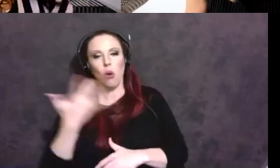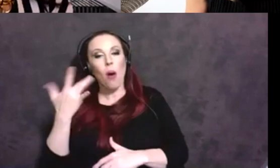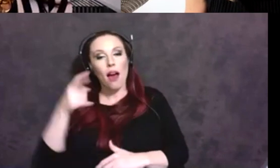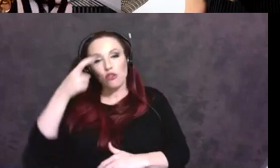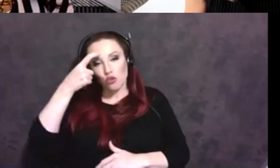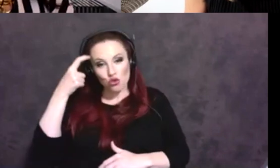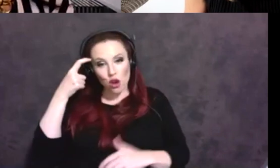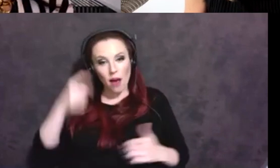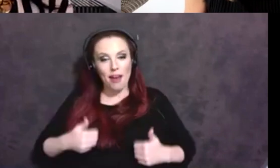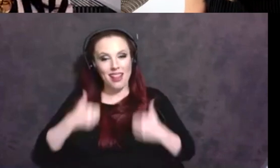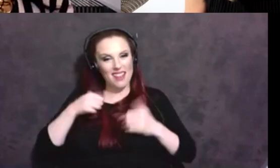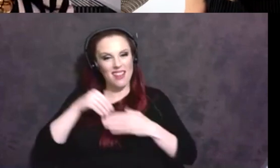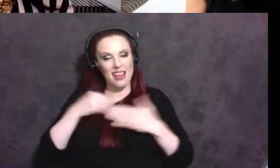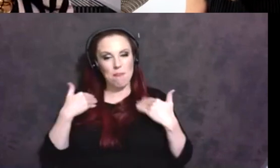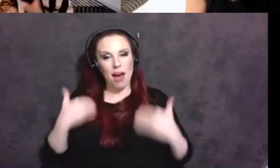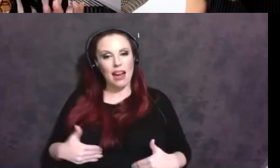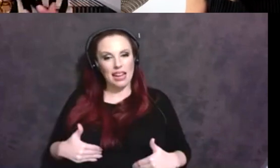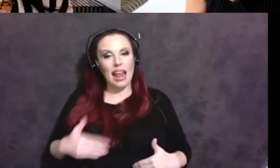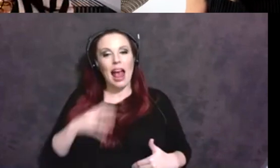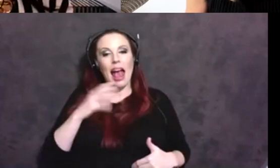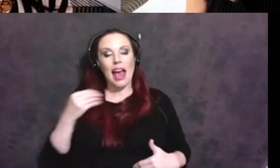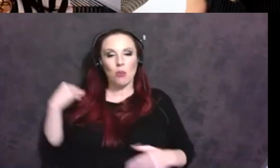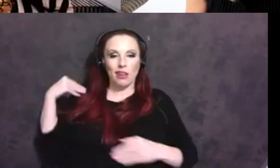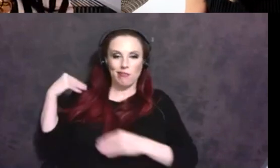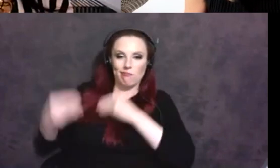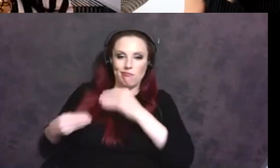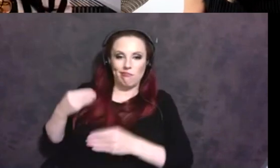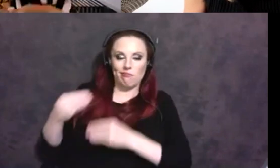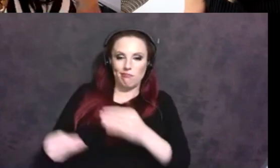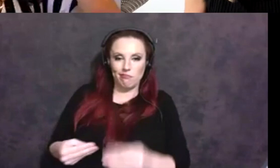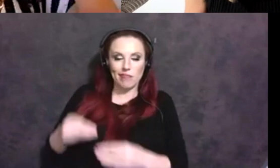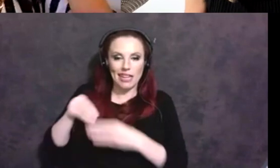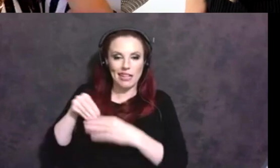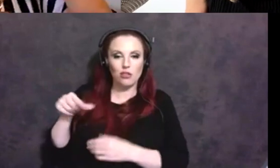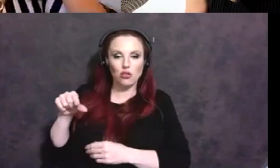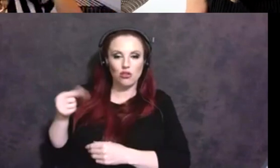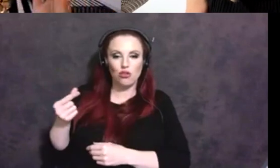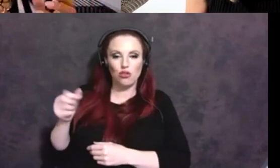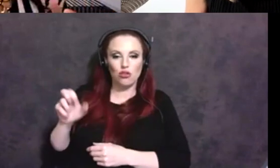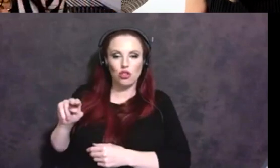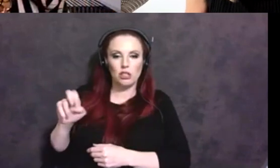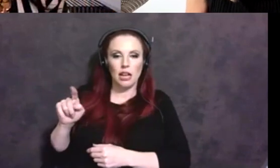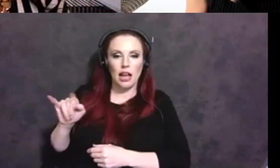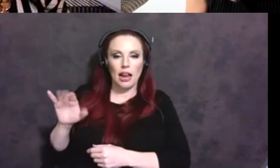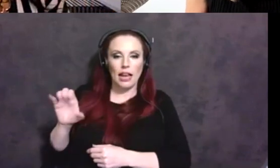to learn and this is my Michael's podcast was so powerful for me. Trauma lives in our